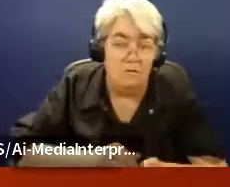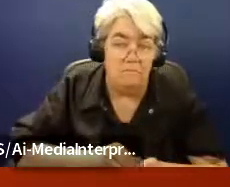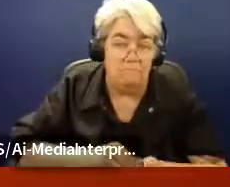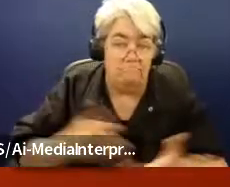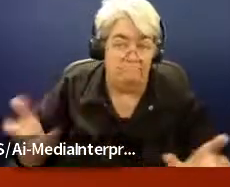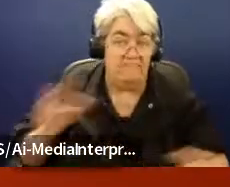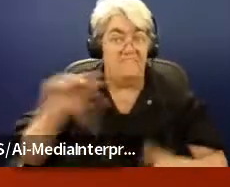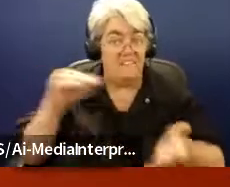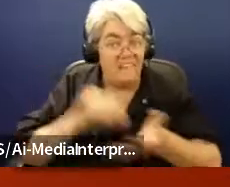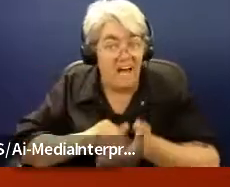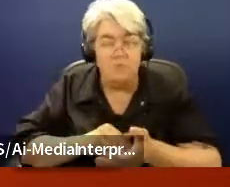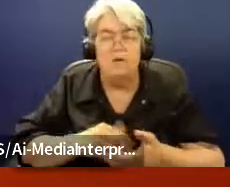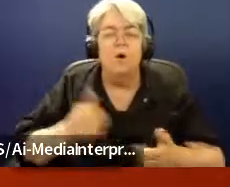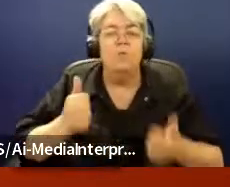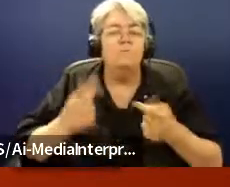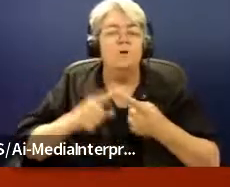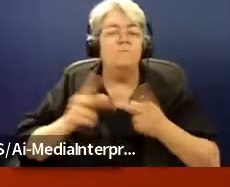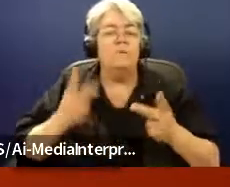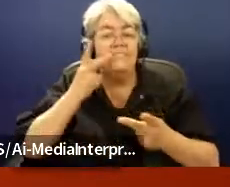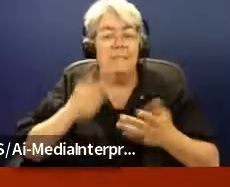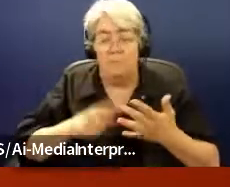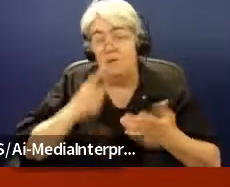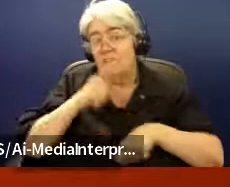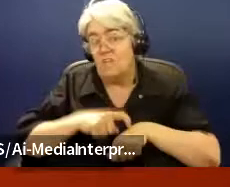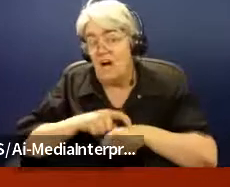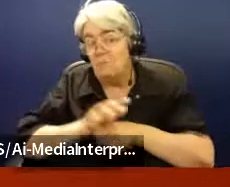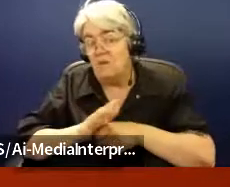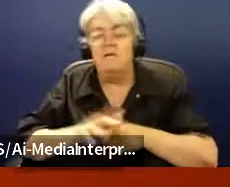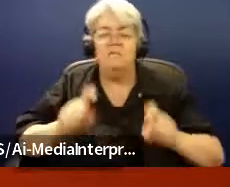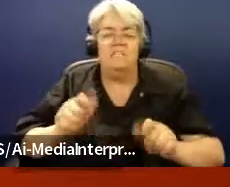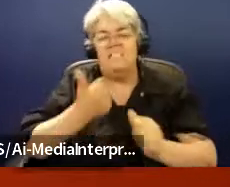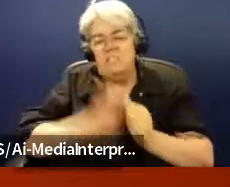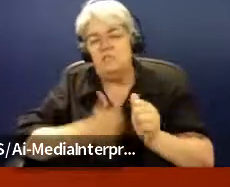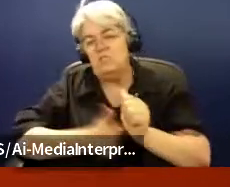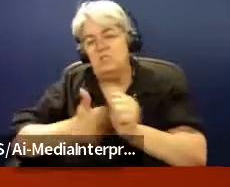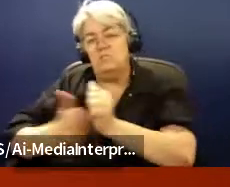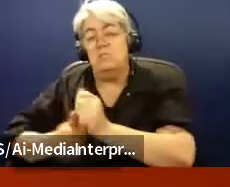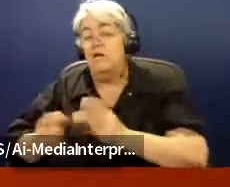, do I have 10 pages or 50,000?